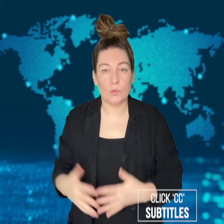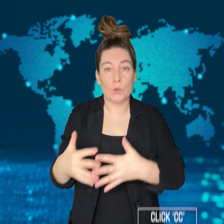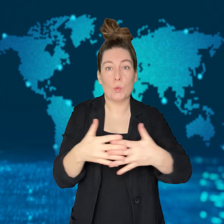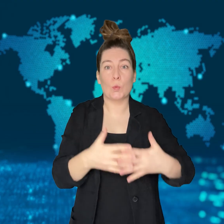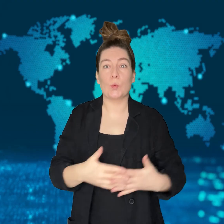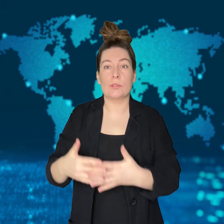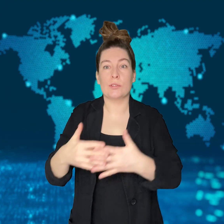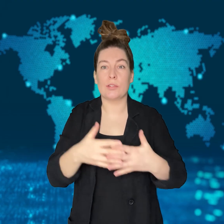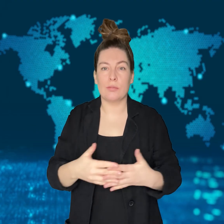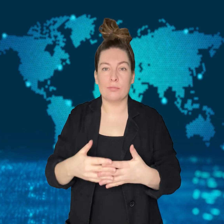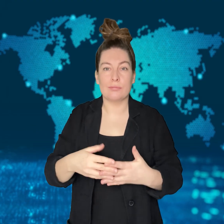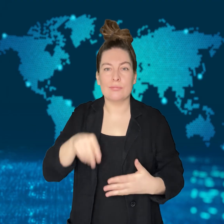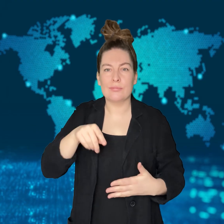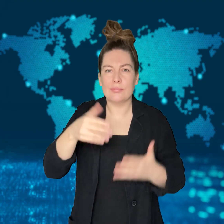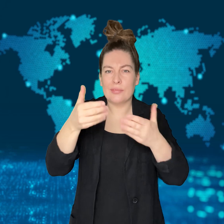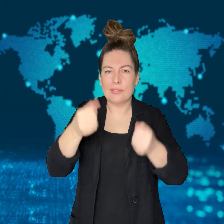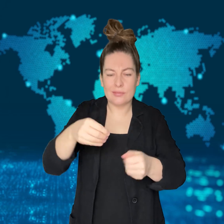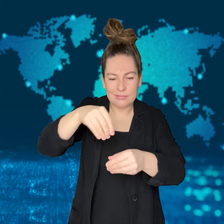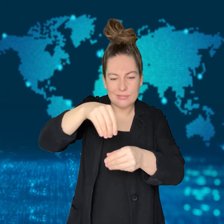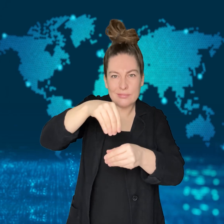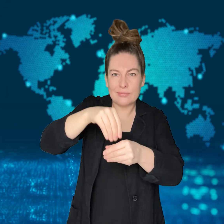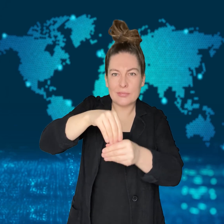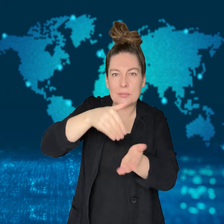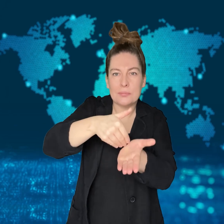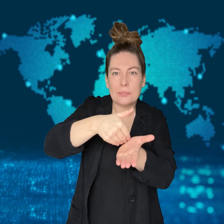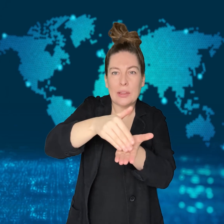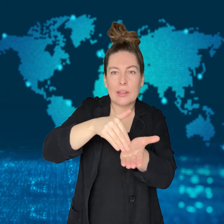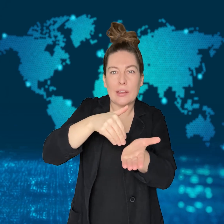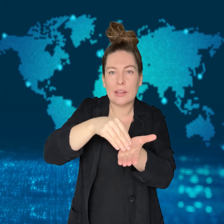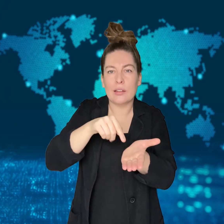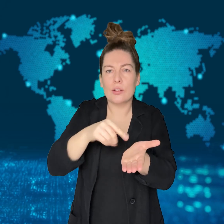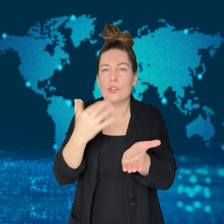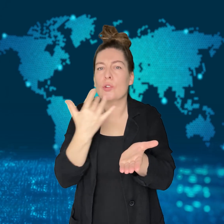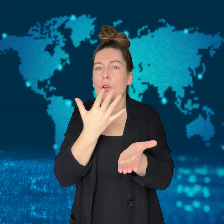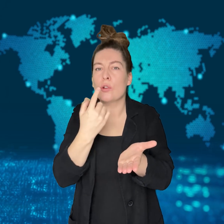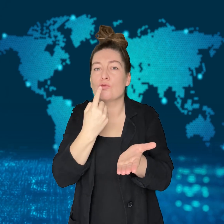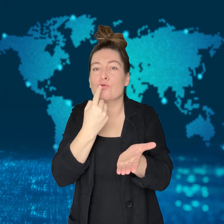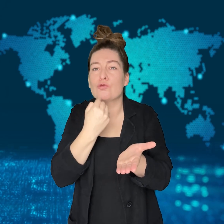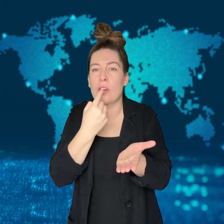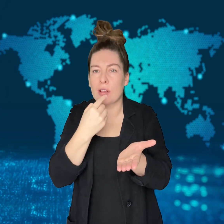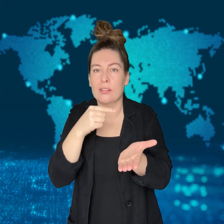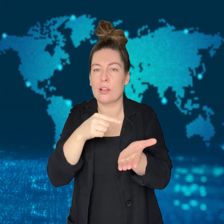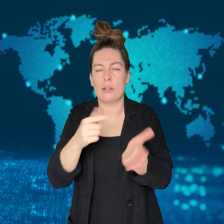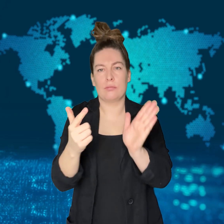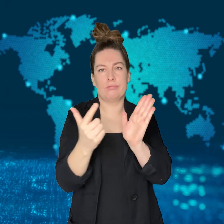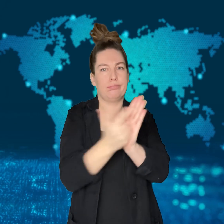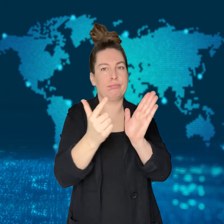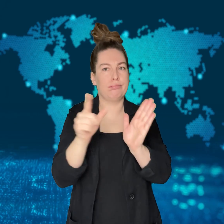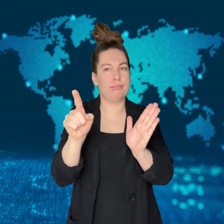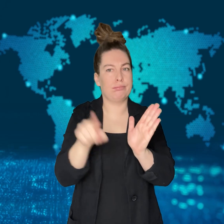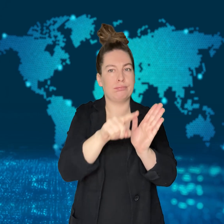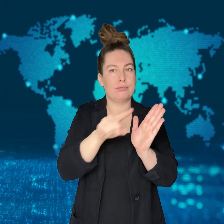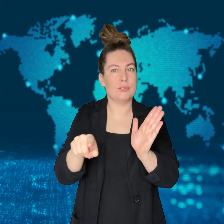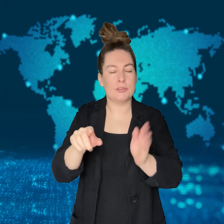Red dye banned